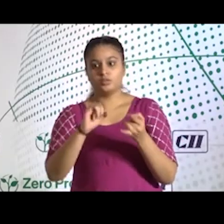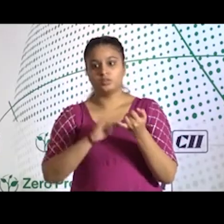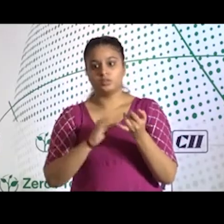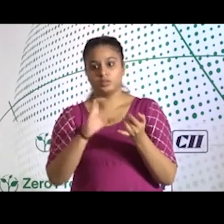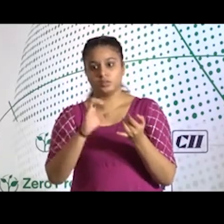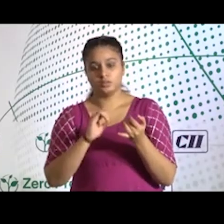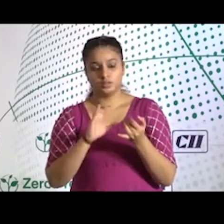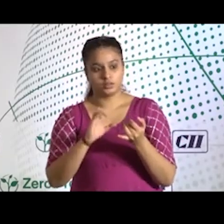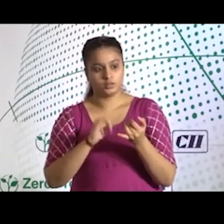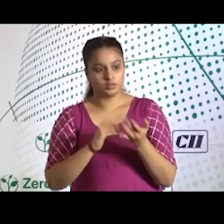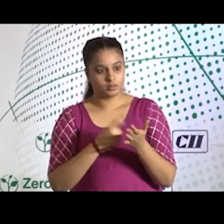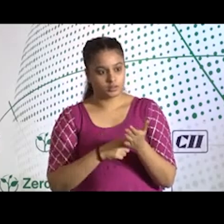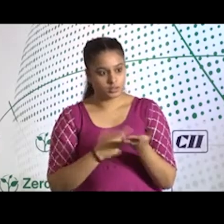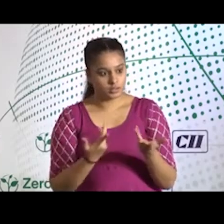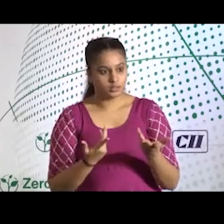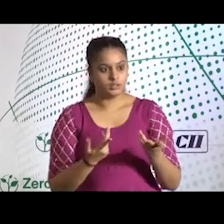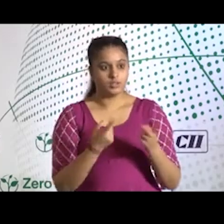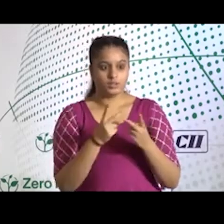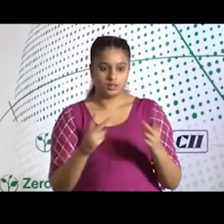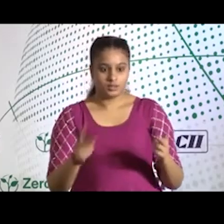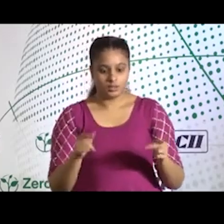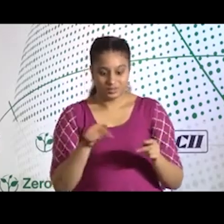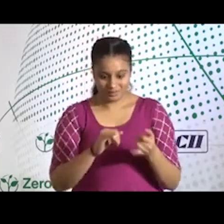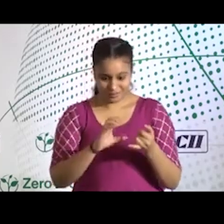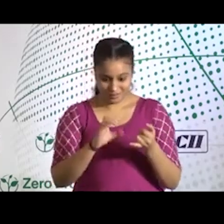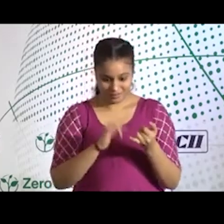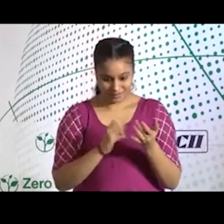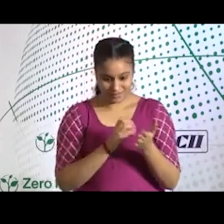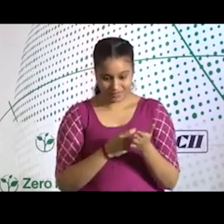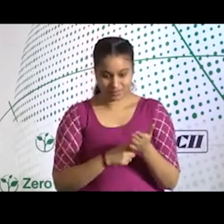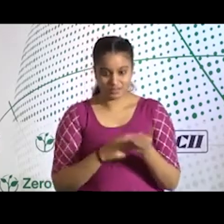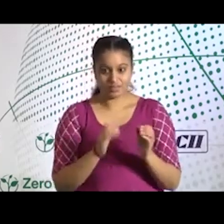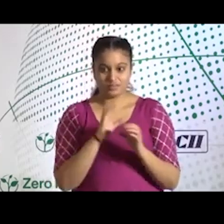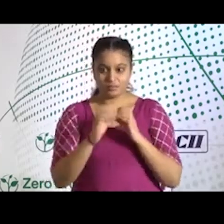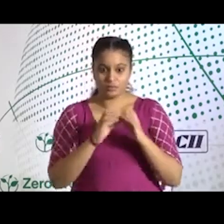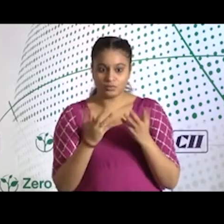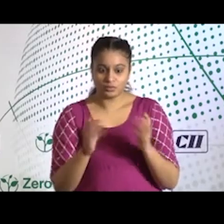and as long as you don't bring CSR into the conversation with the business